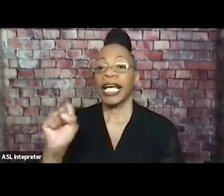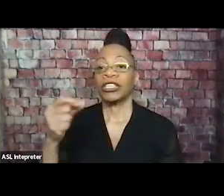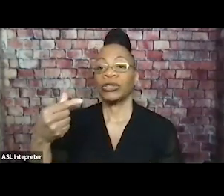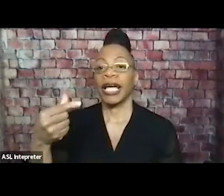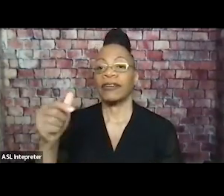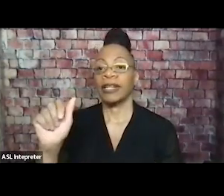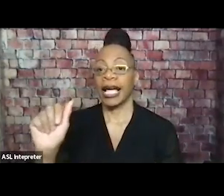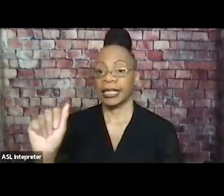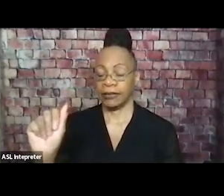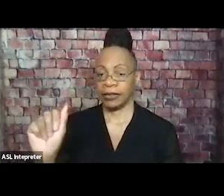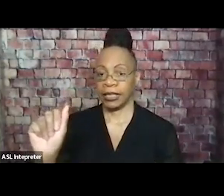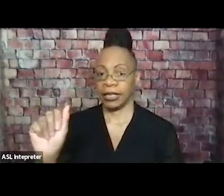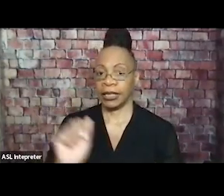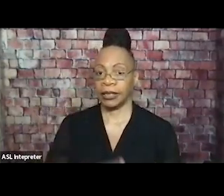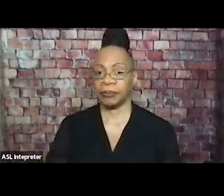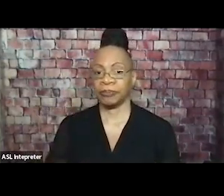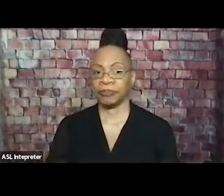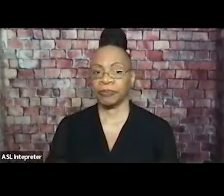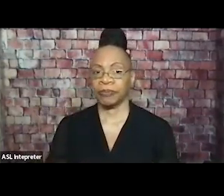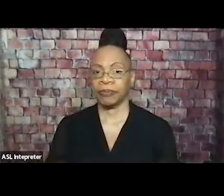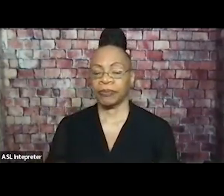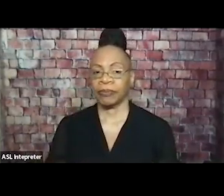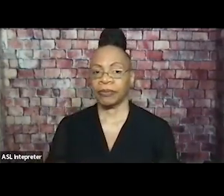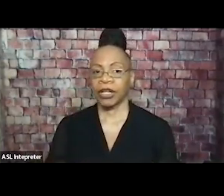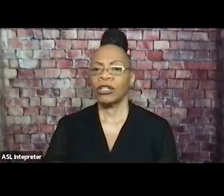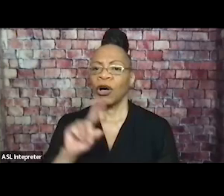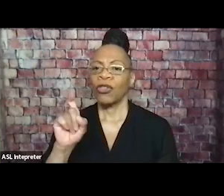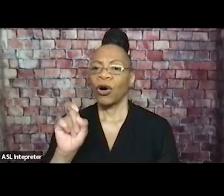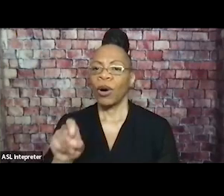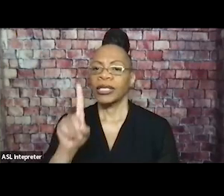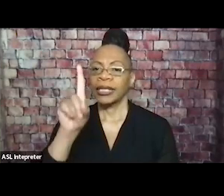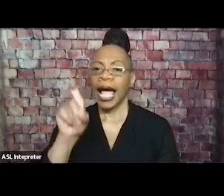So what symptoms did the applicant experience at work?